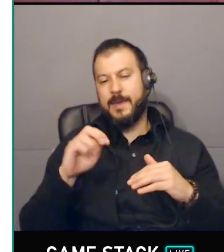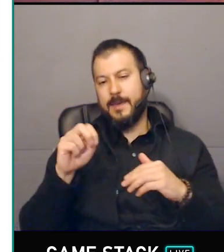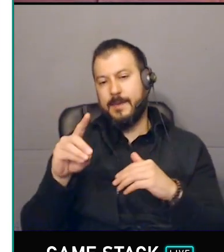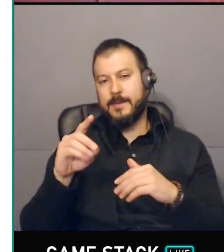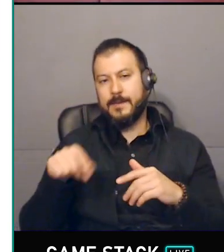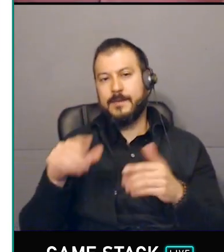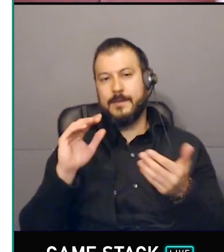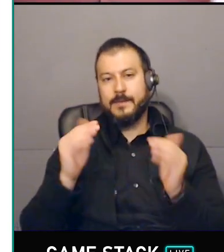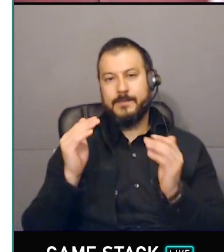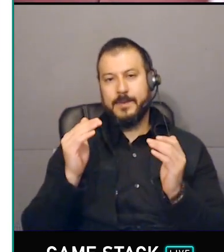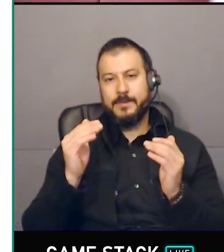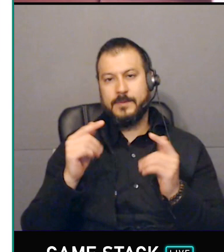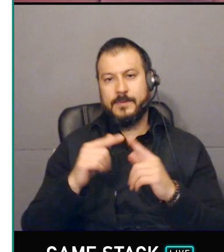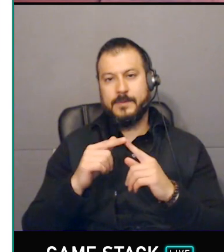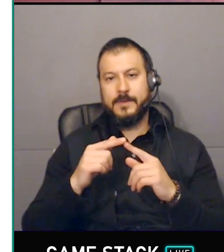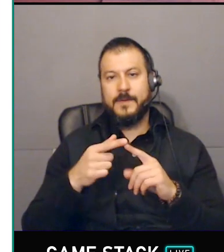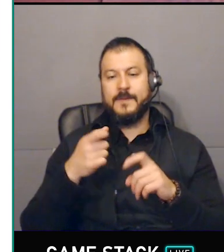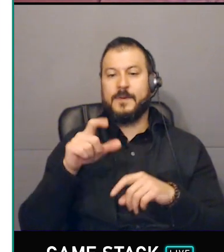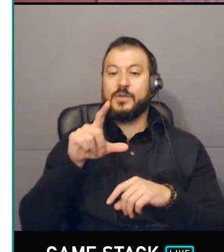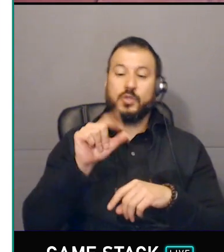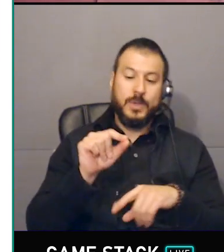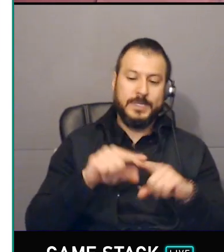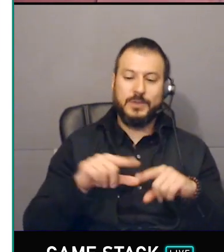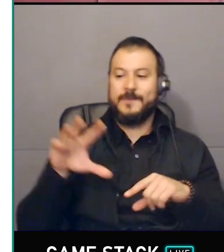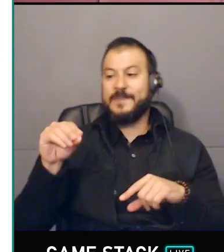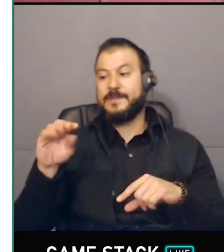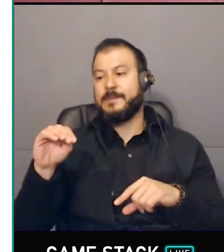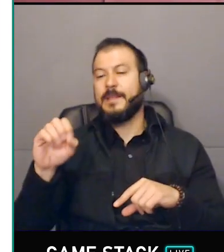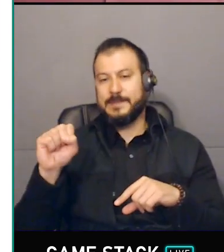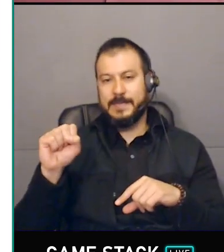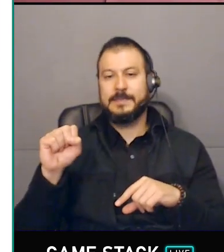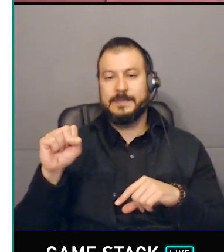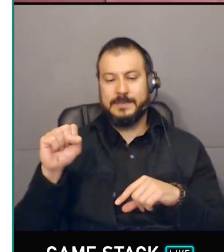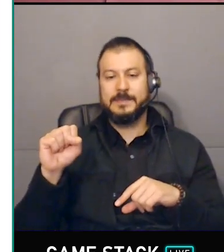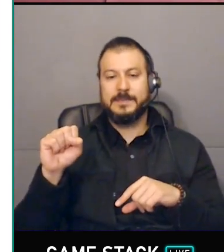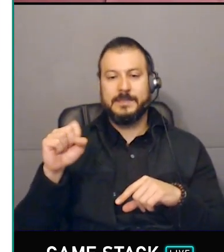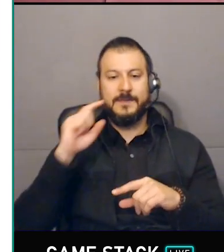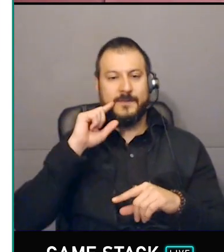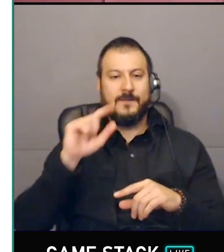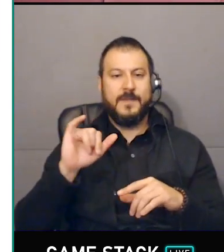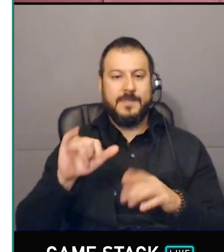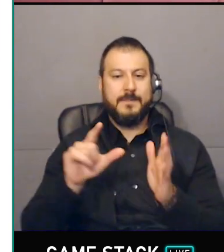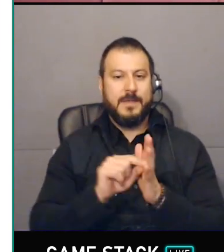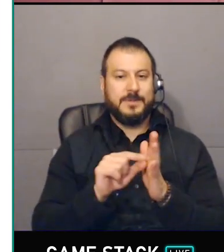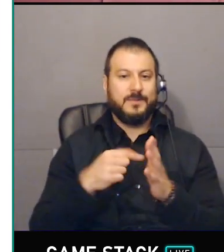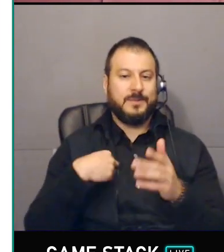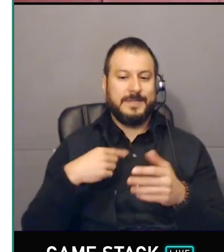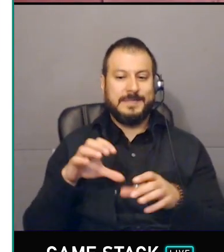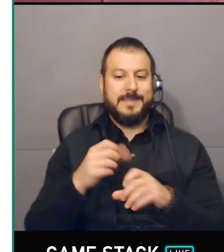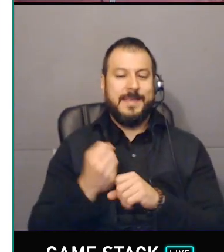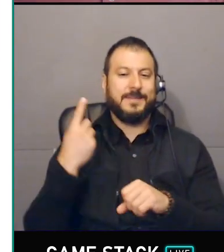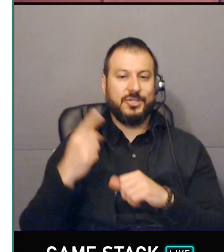This compares to from 20 to 50 milliseconds for the published paper that we had last year.